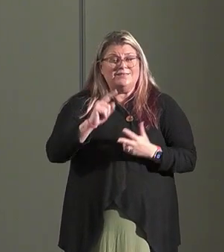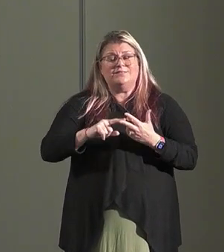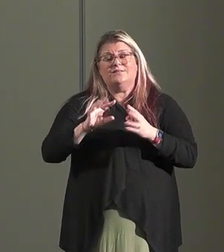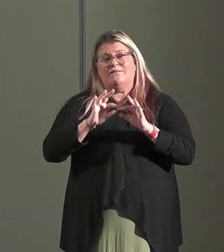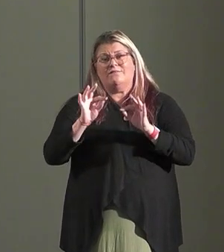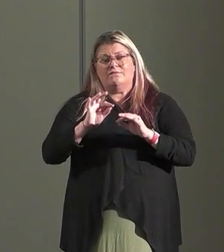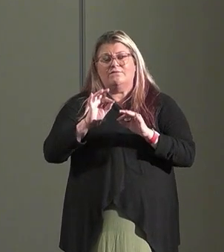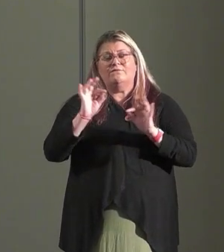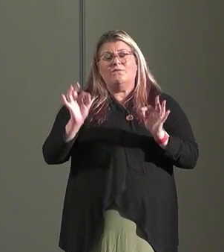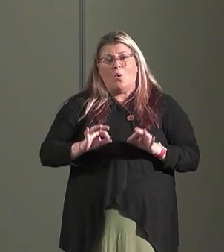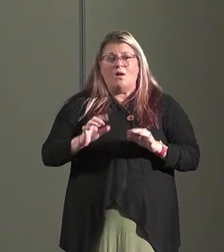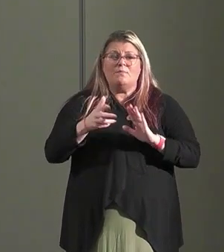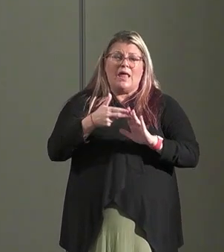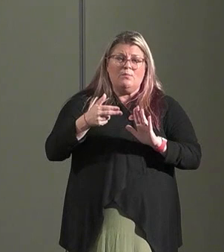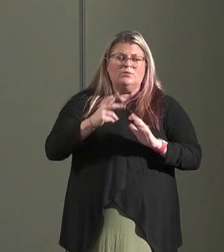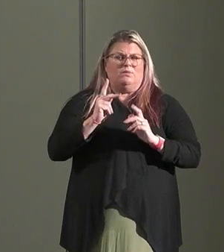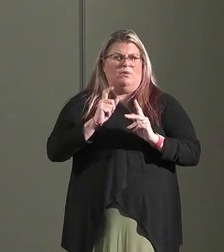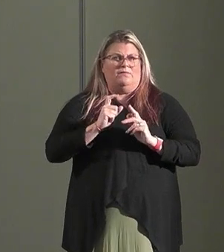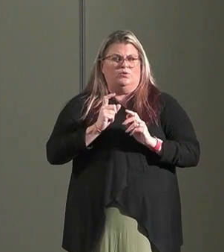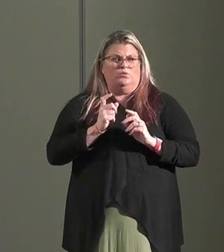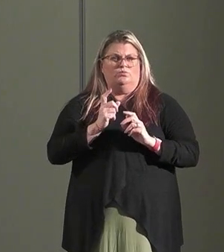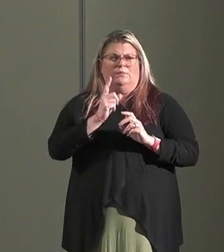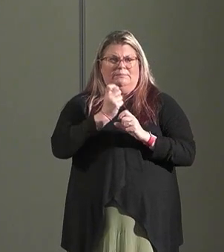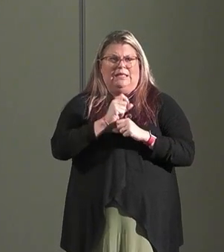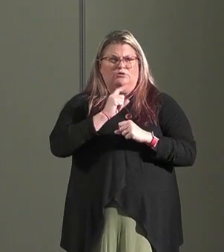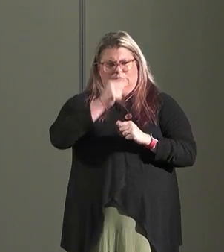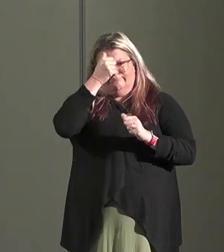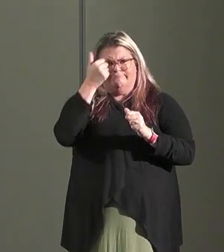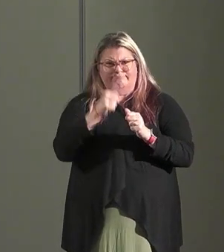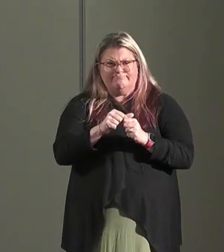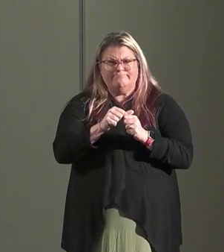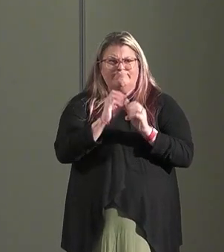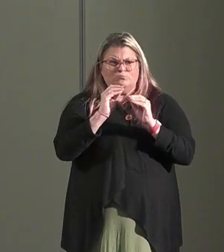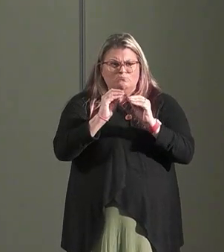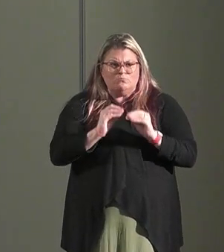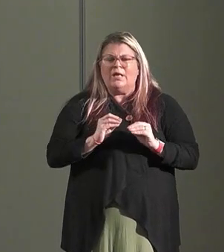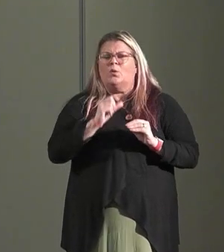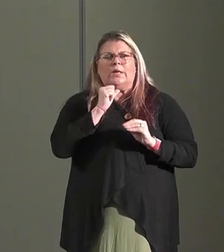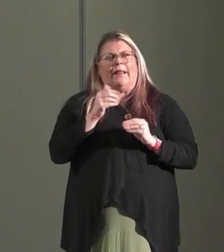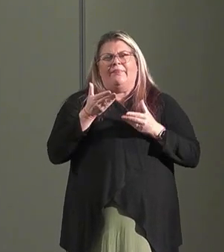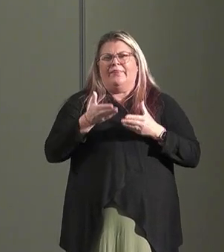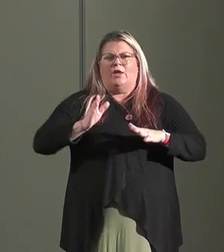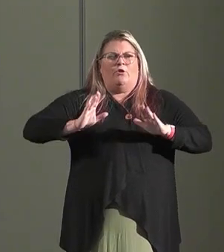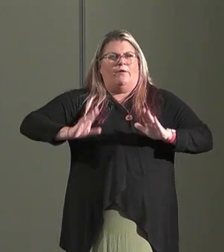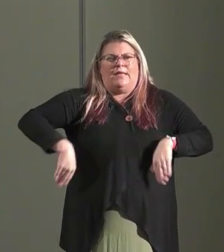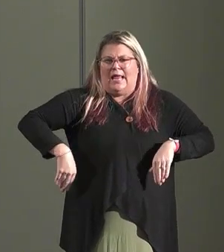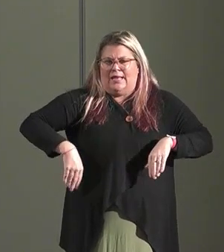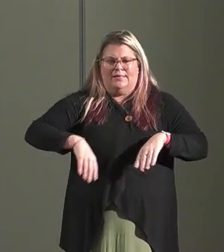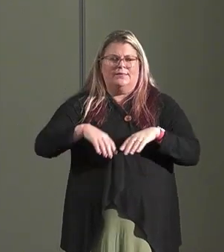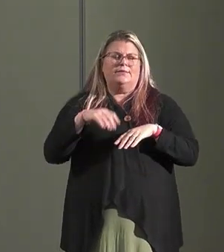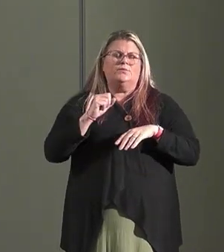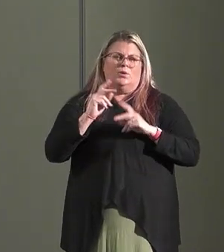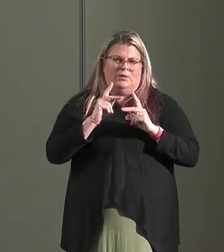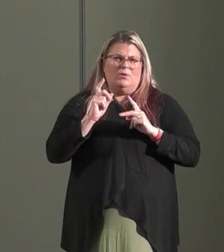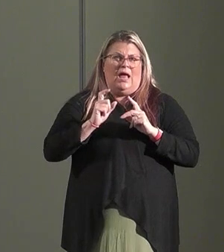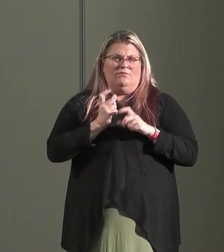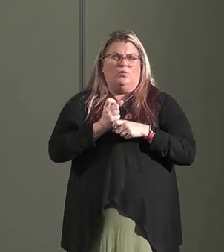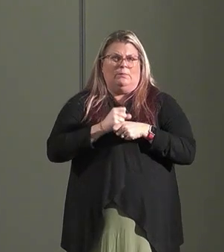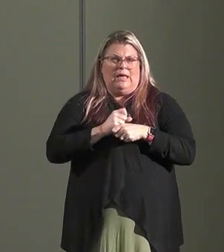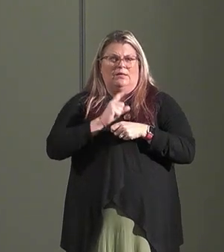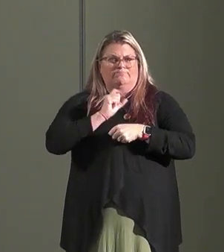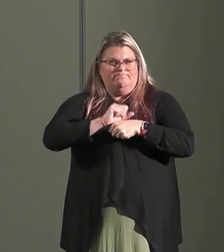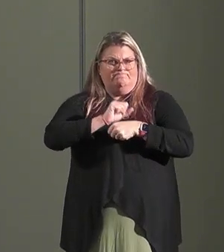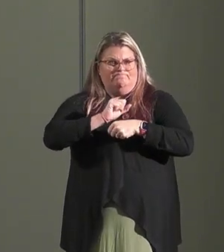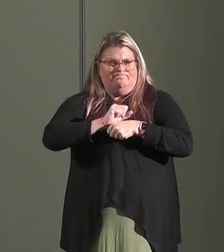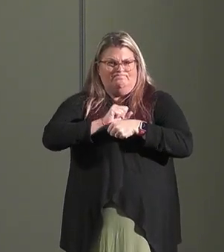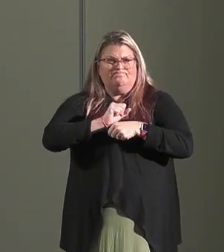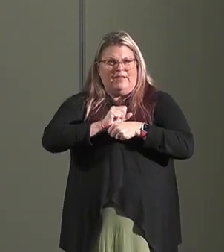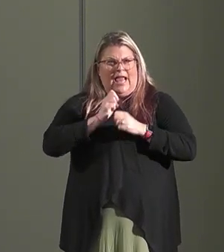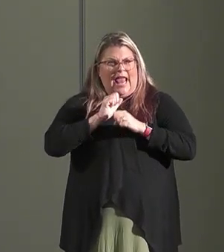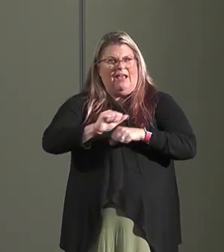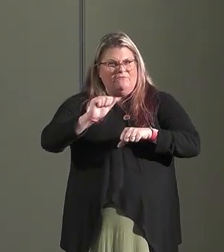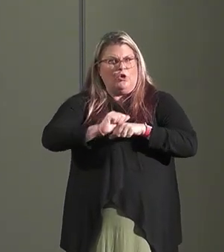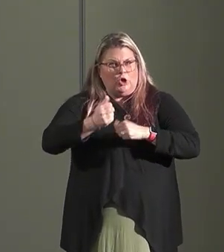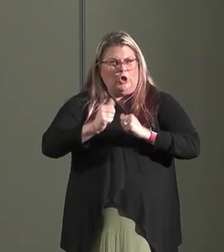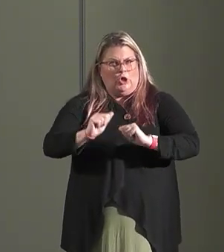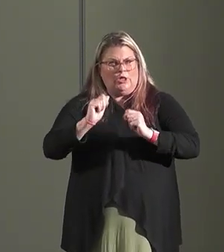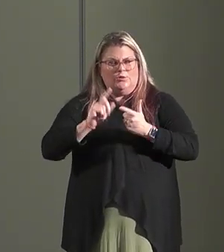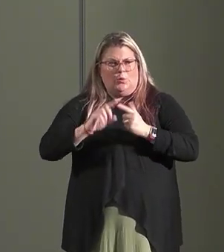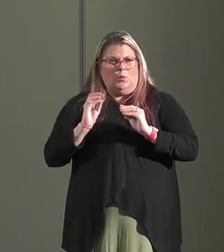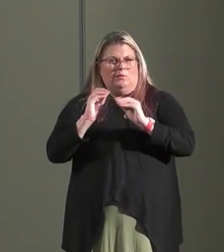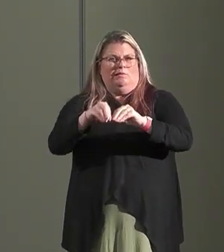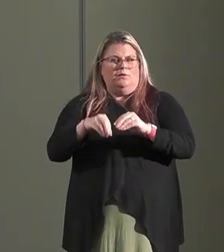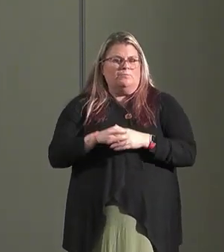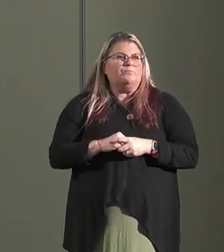make a conscious effort. >> MIKE: Very good. Jared